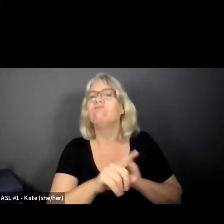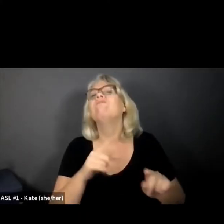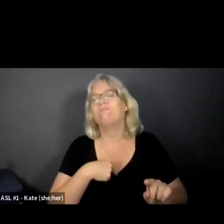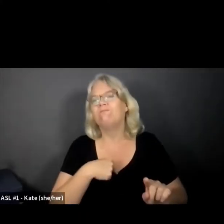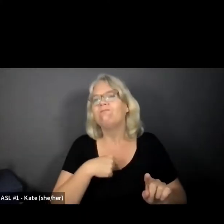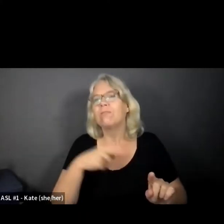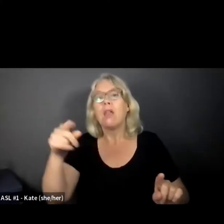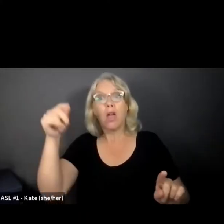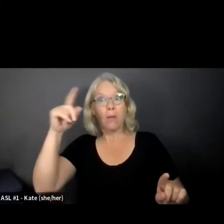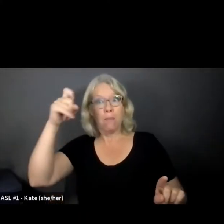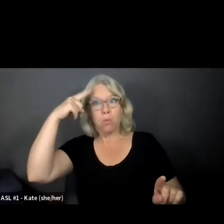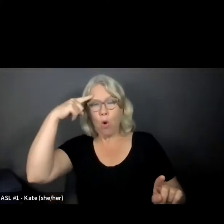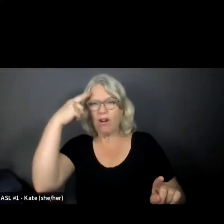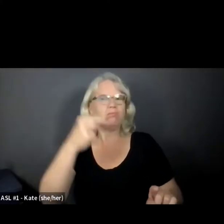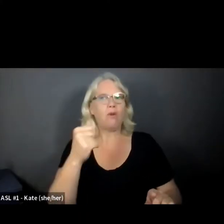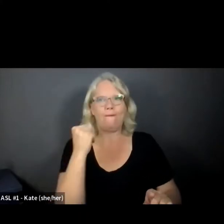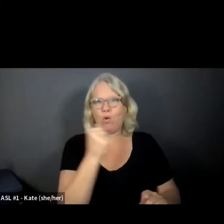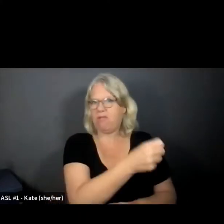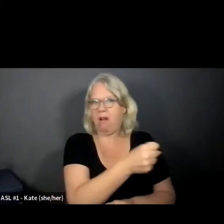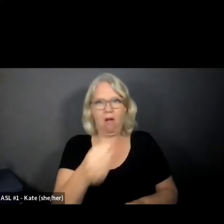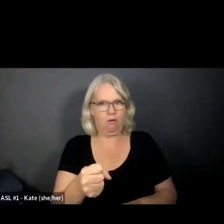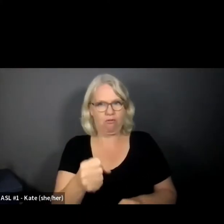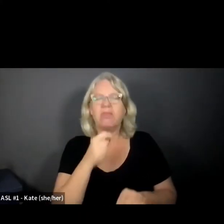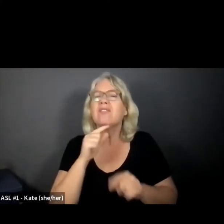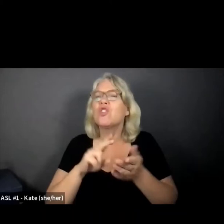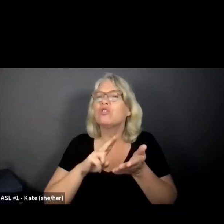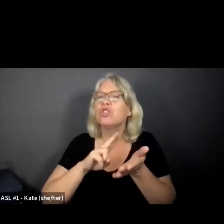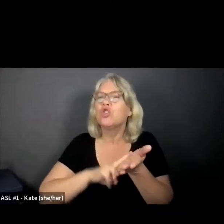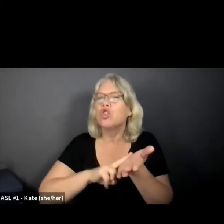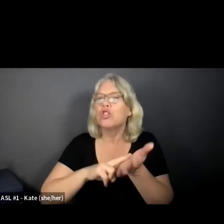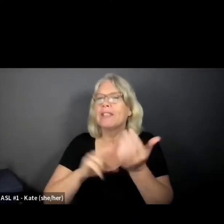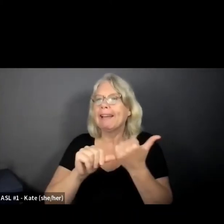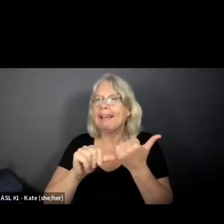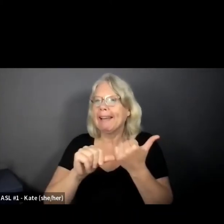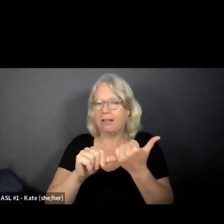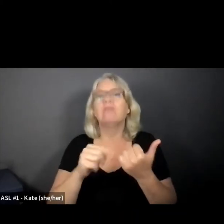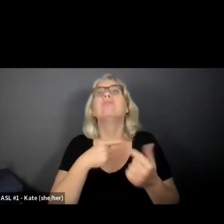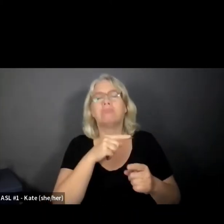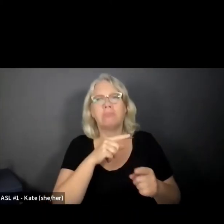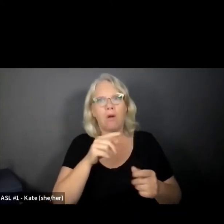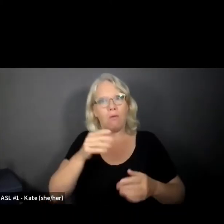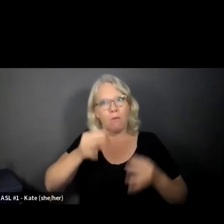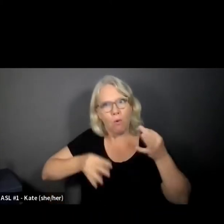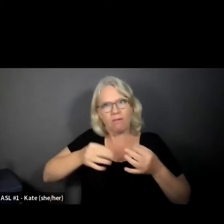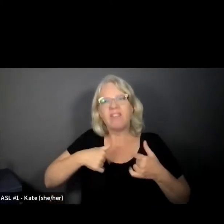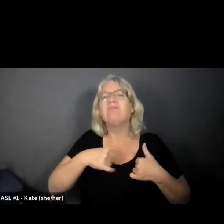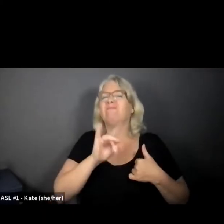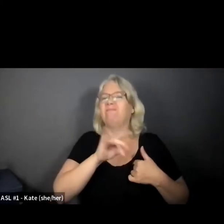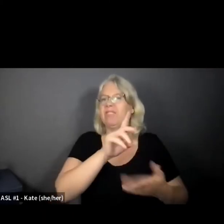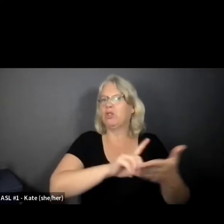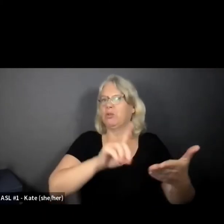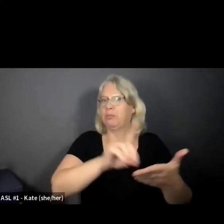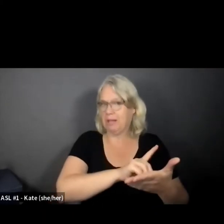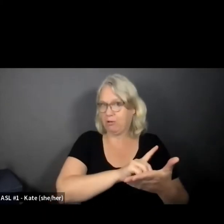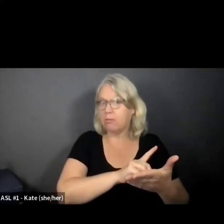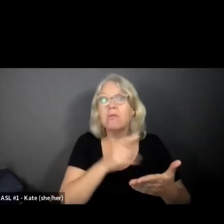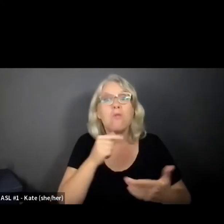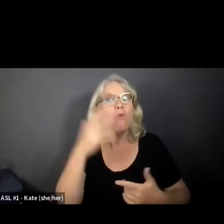THE EMPLOYER REFUSED TO HIRE CINDY BECAUSE ONE OF CINDY'S HANDS HAD FINGERS THAT WERE SHORTER THAN THE SO-CALLED NORMAL HAPPENED.